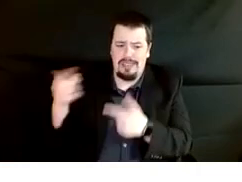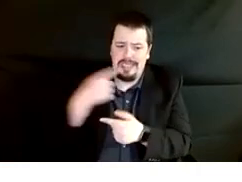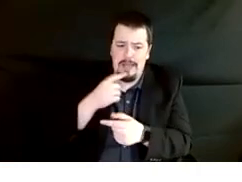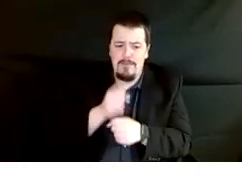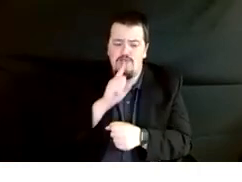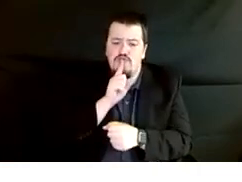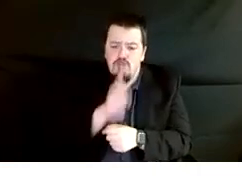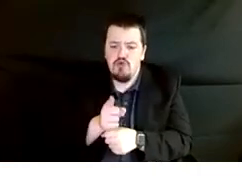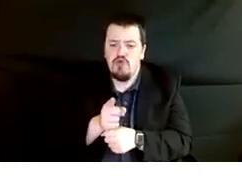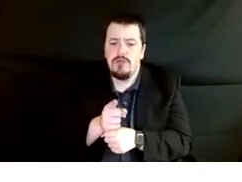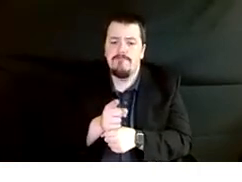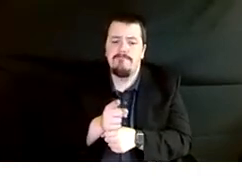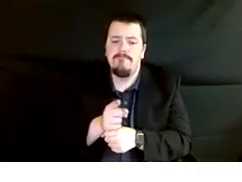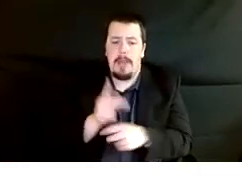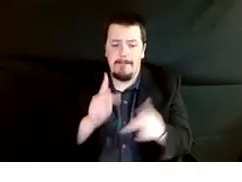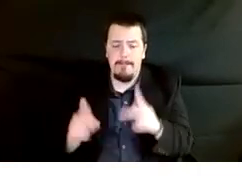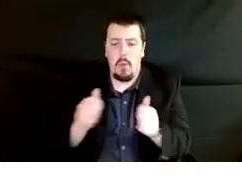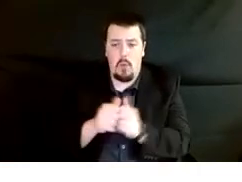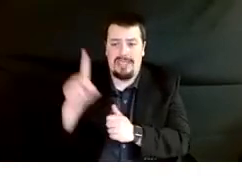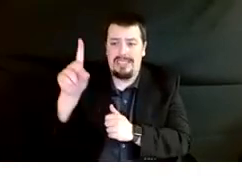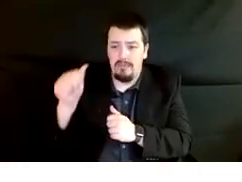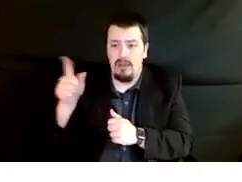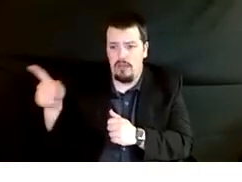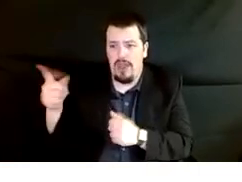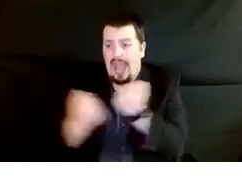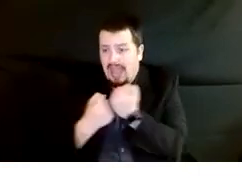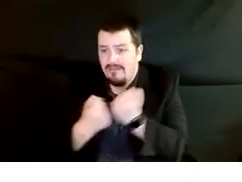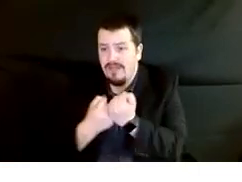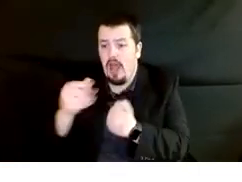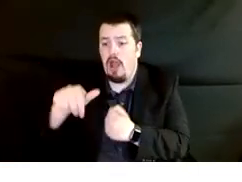uh that you know people with disabilities, their advocates and other folks who care about people